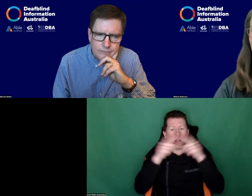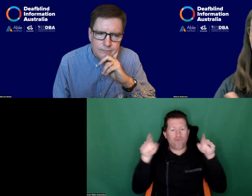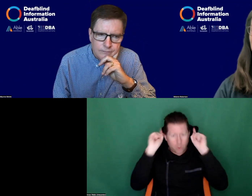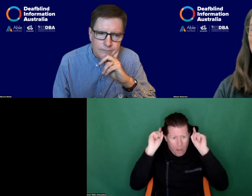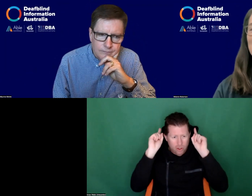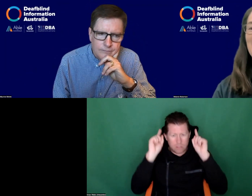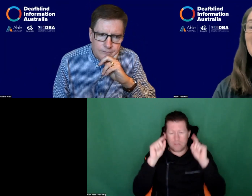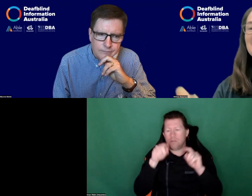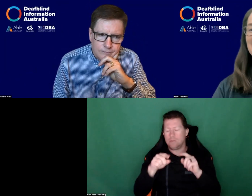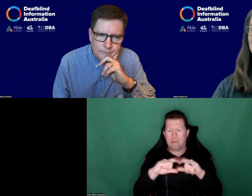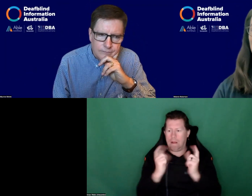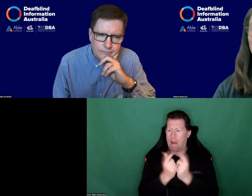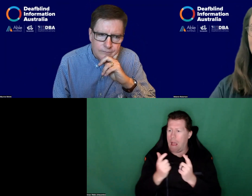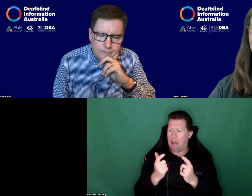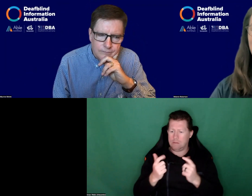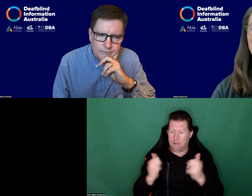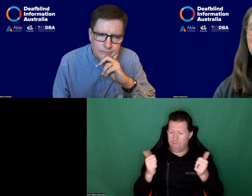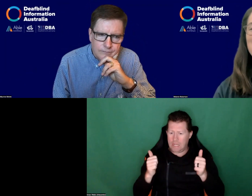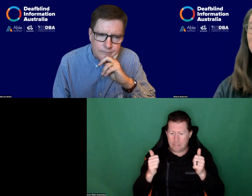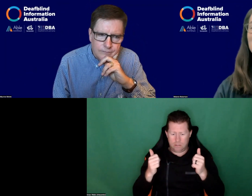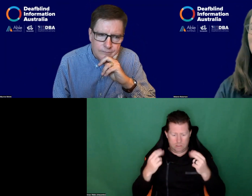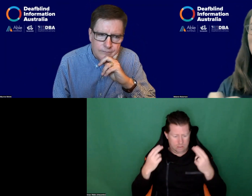class you think is going to die in the coming months.